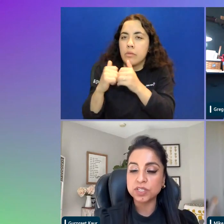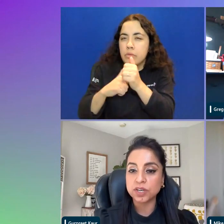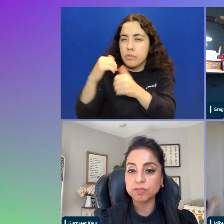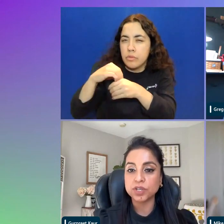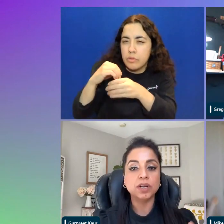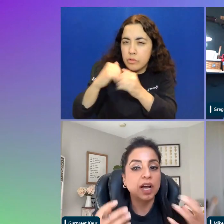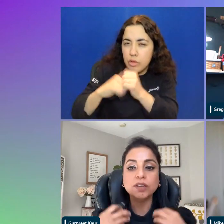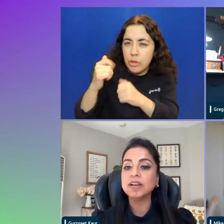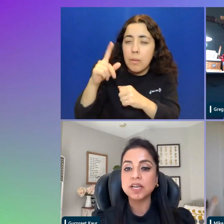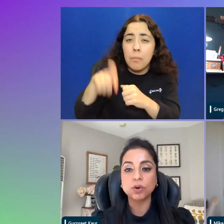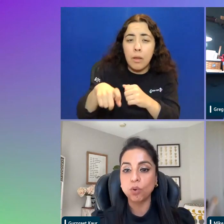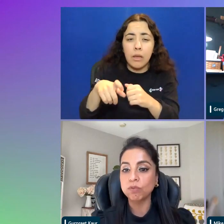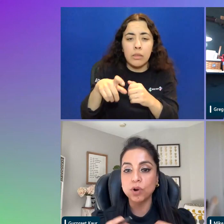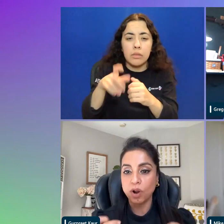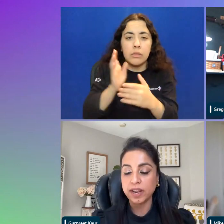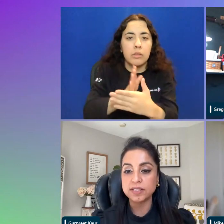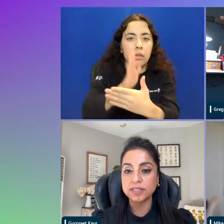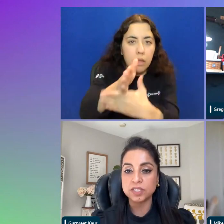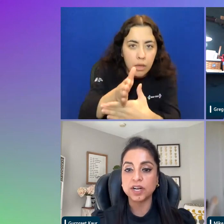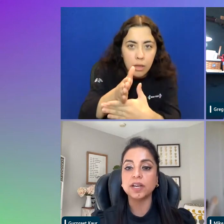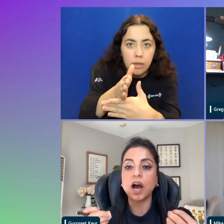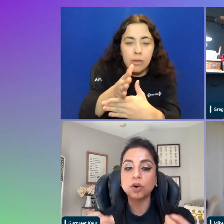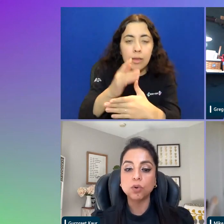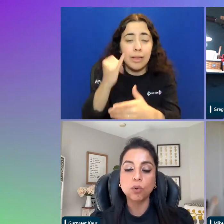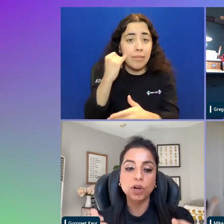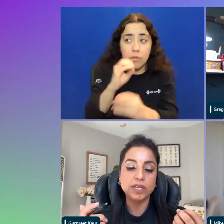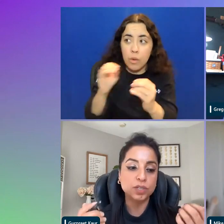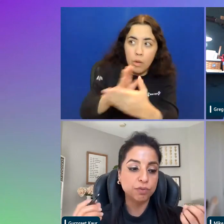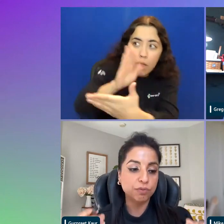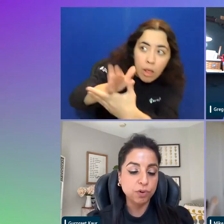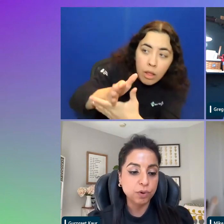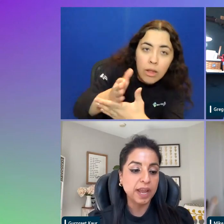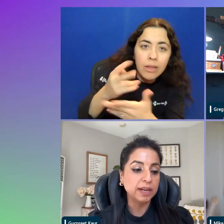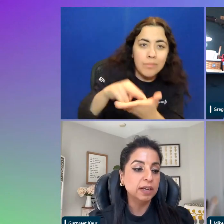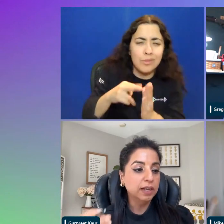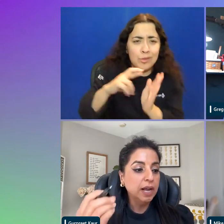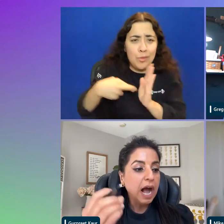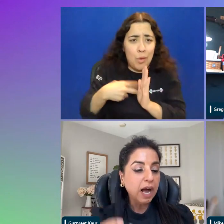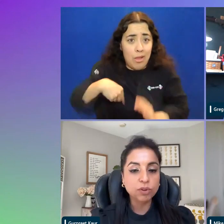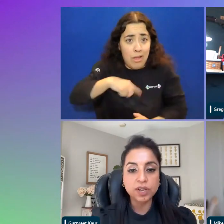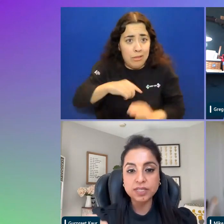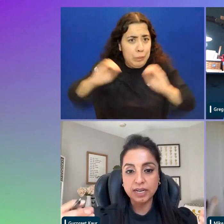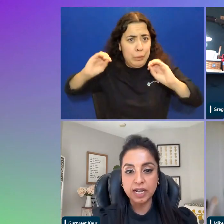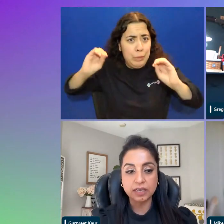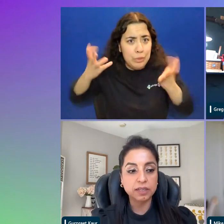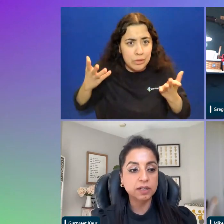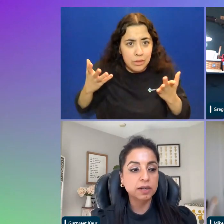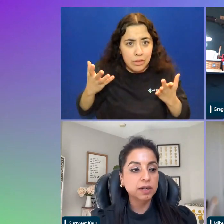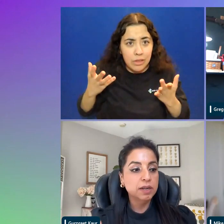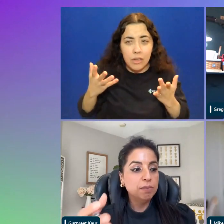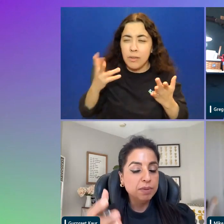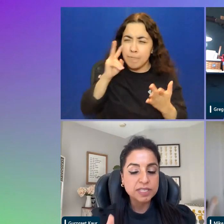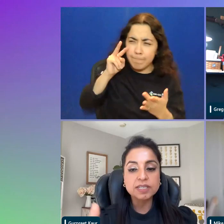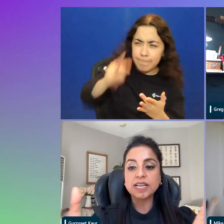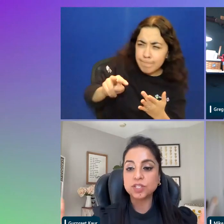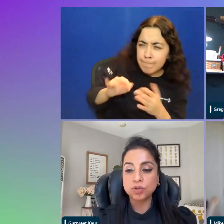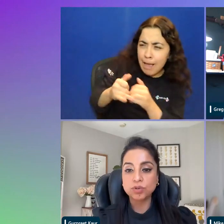disruption. Otherwise our role would not exist. Right Our role is to look at how things are done. Business as usual, and